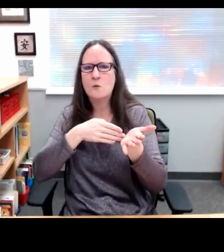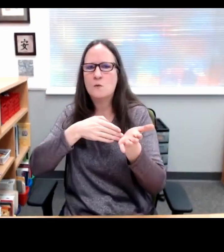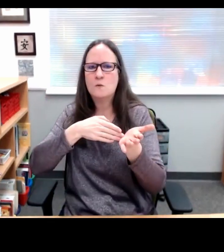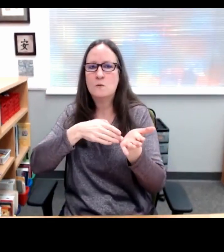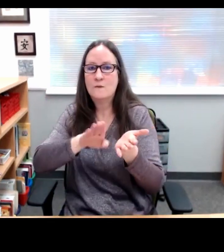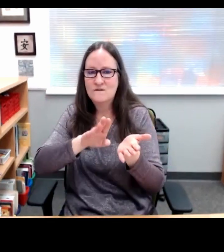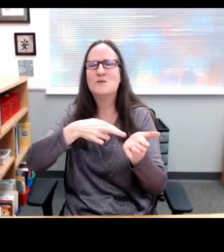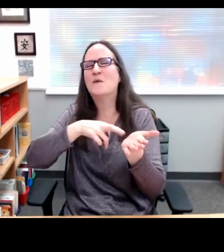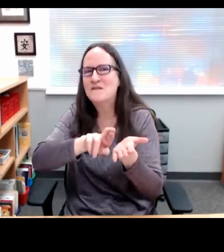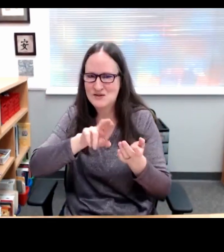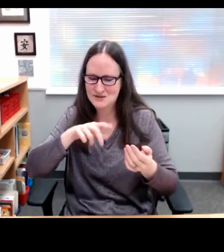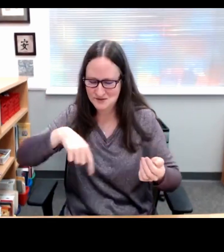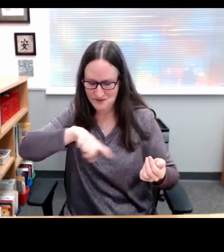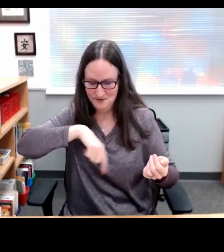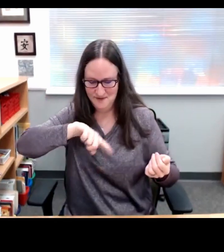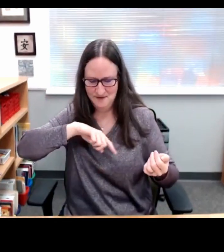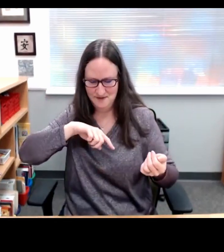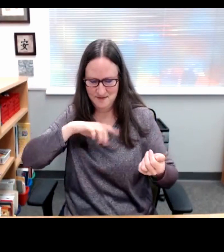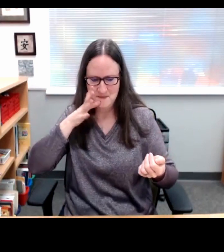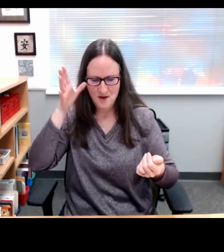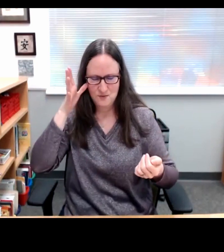I would love for doctors to make referrals